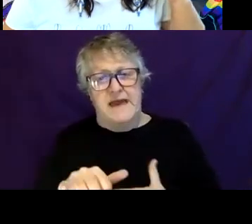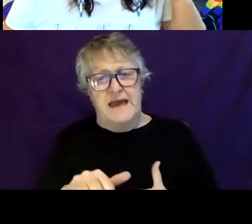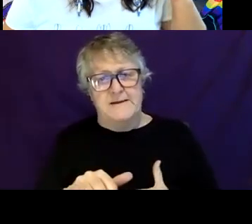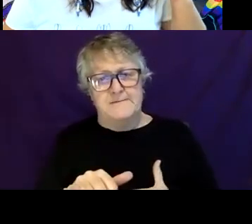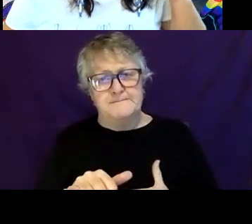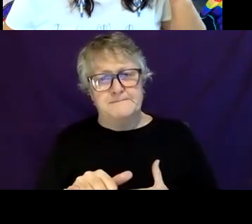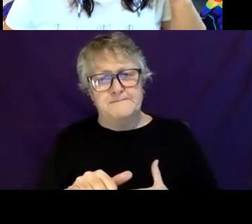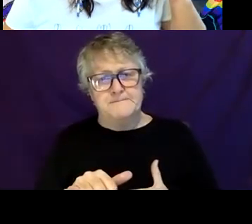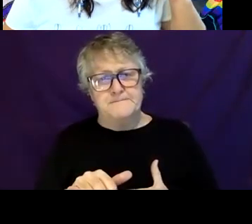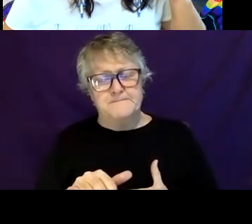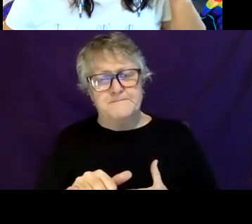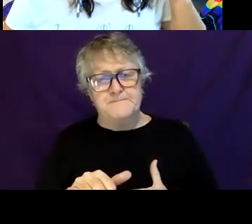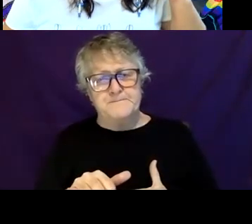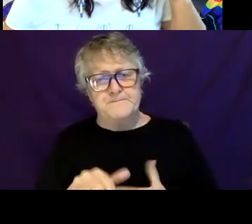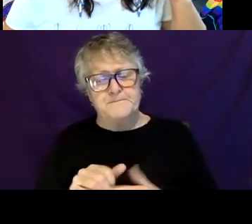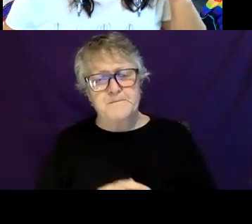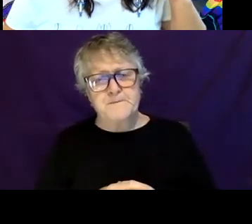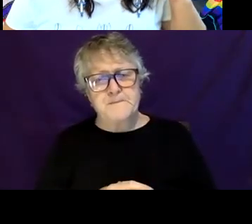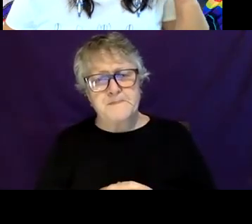And